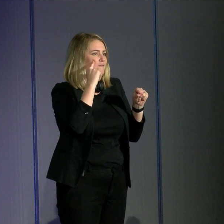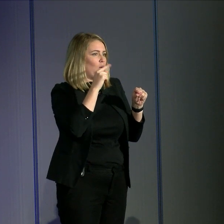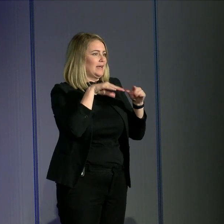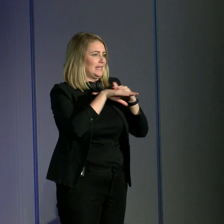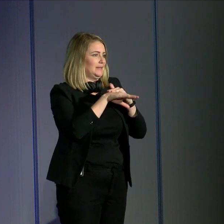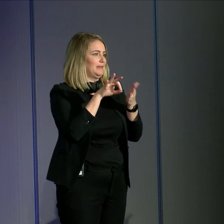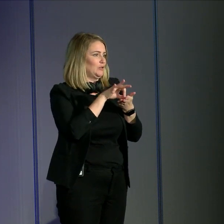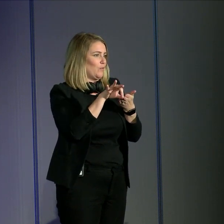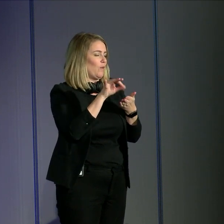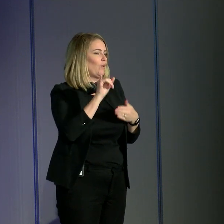score.